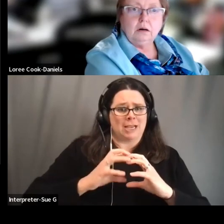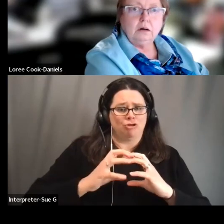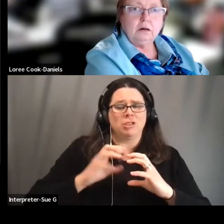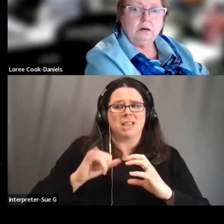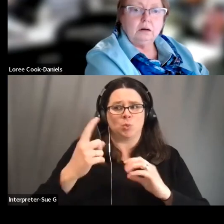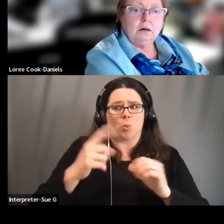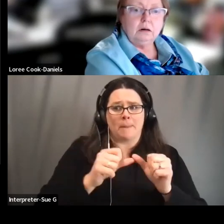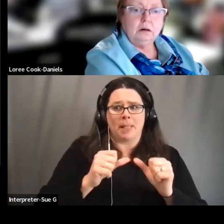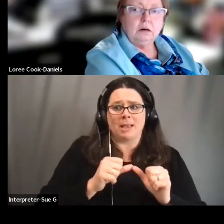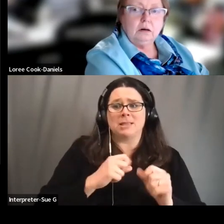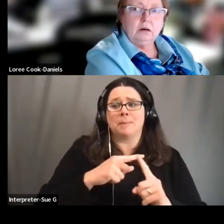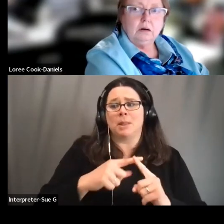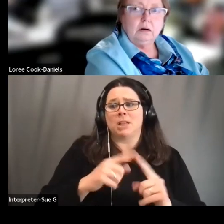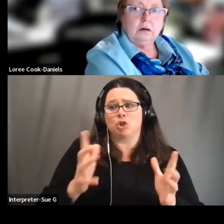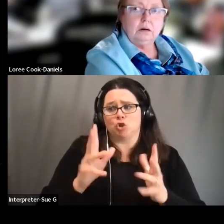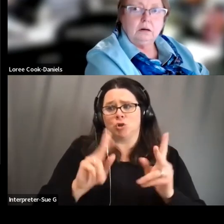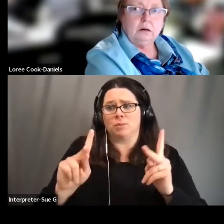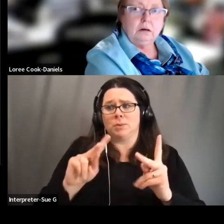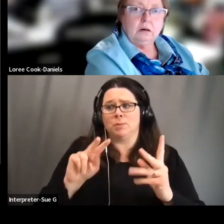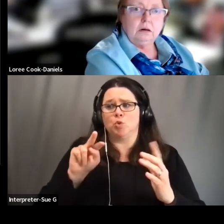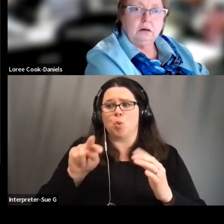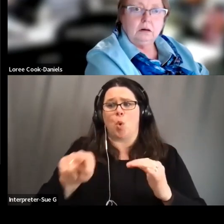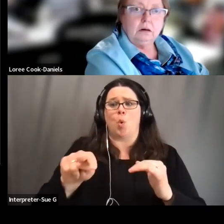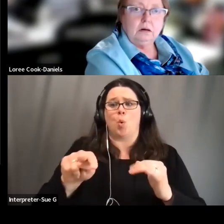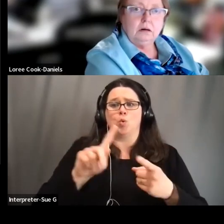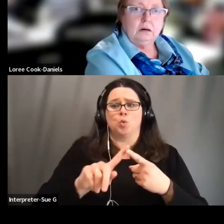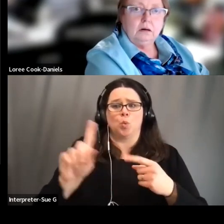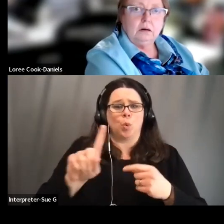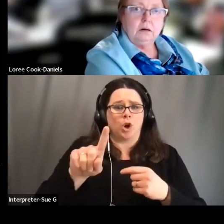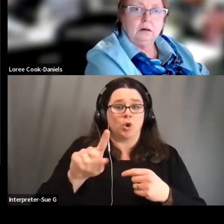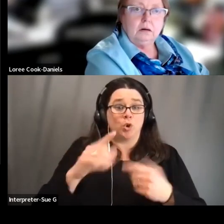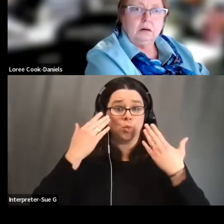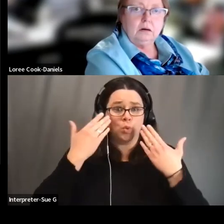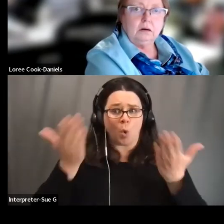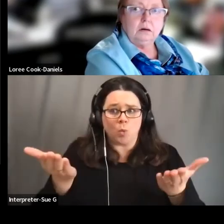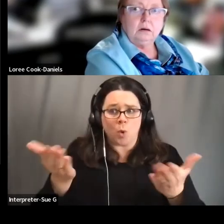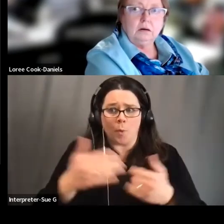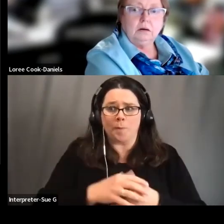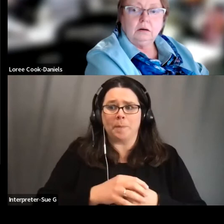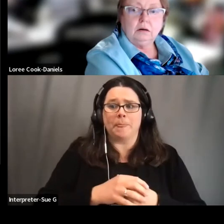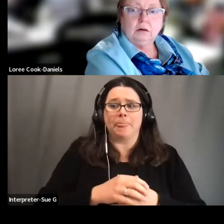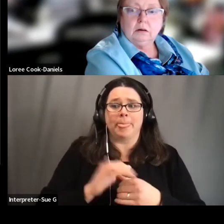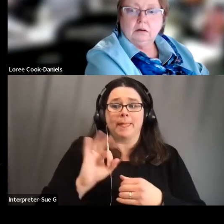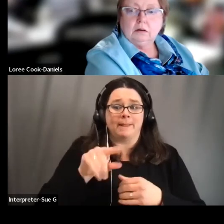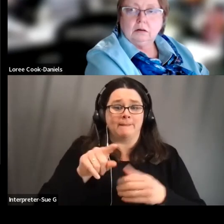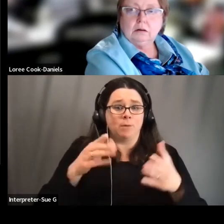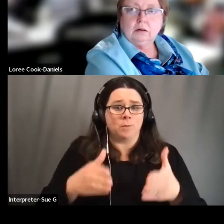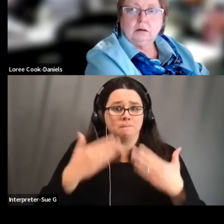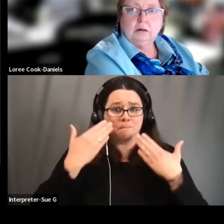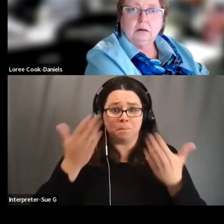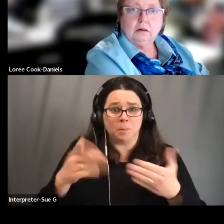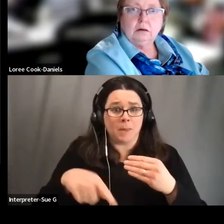but I also really encourage people to go to where you don't know. So if you're somebody that doesn't know about immigration,